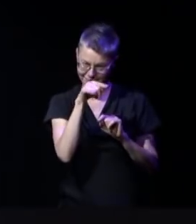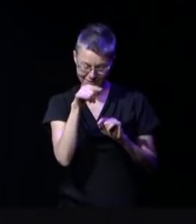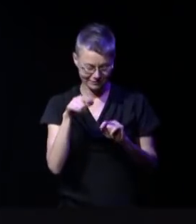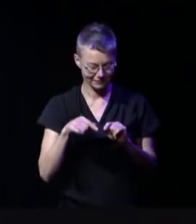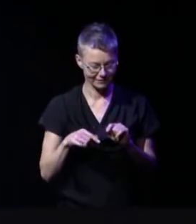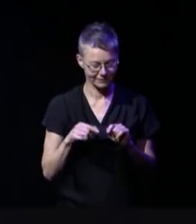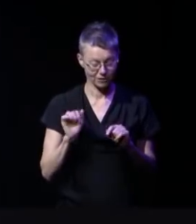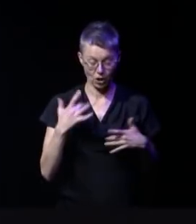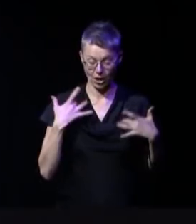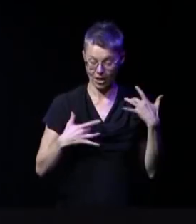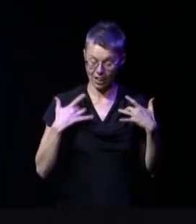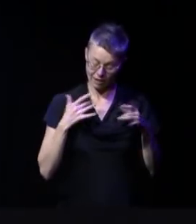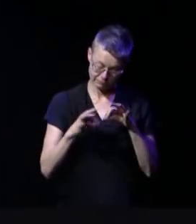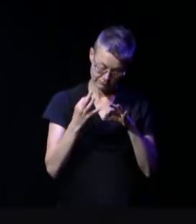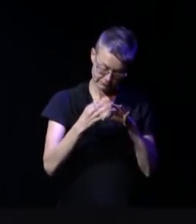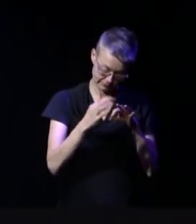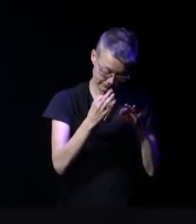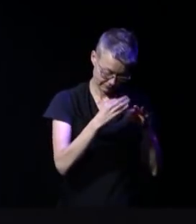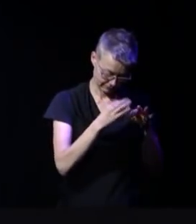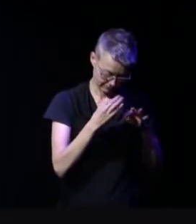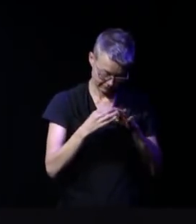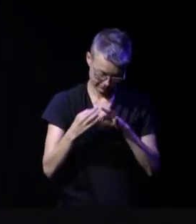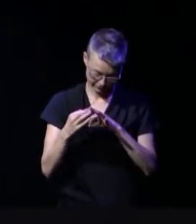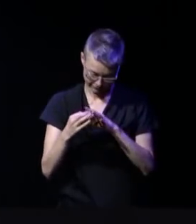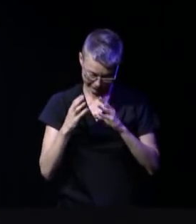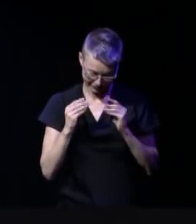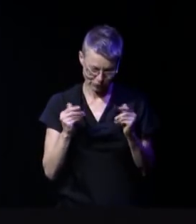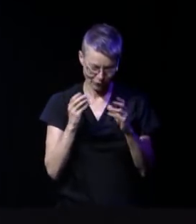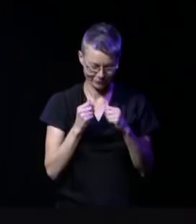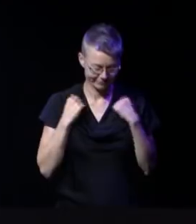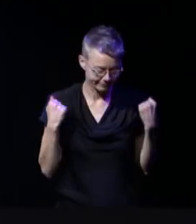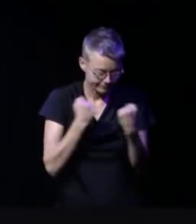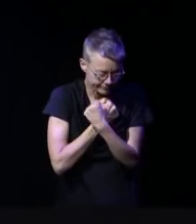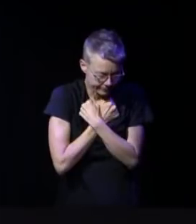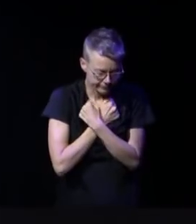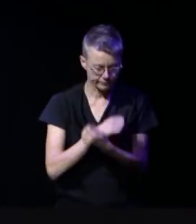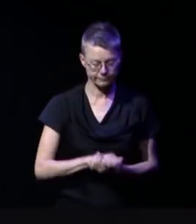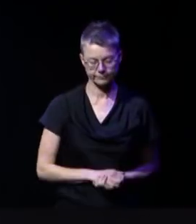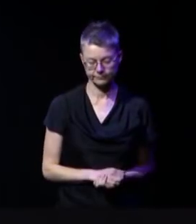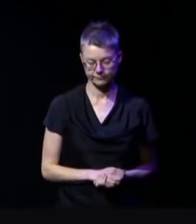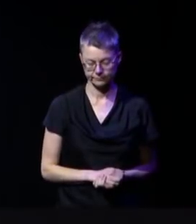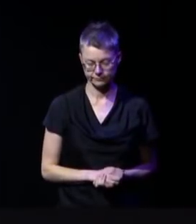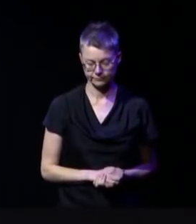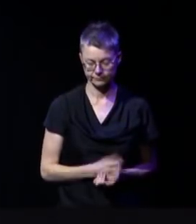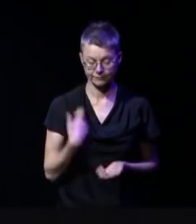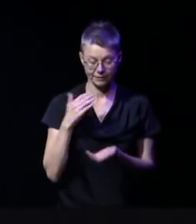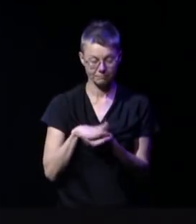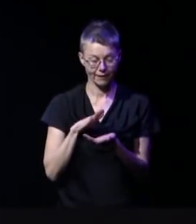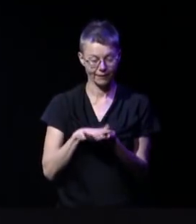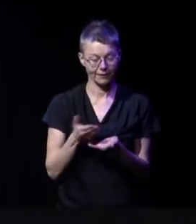of her life sewn together into the softest cocoon. My mother gave me a cup of honey and lemon tea.